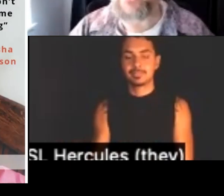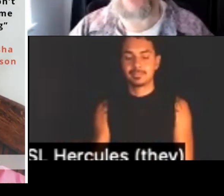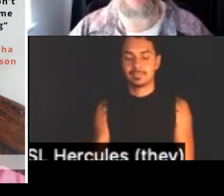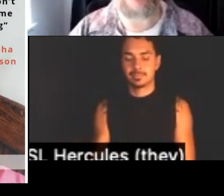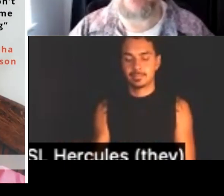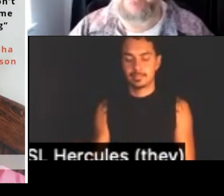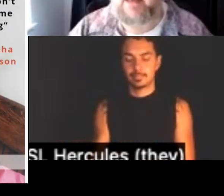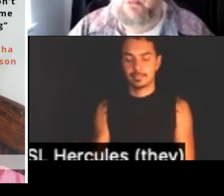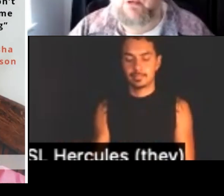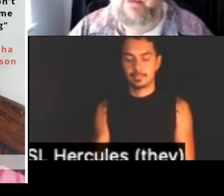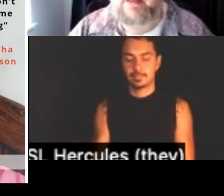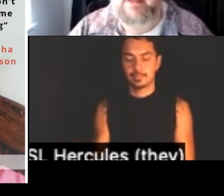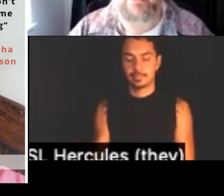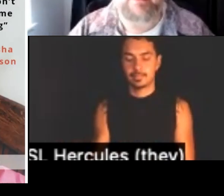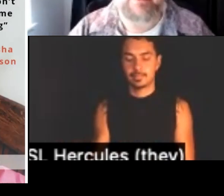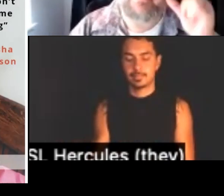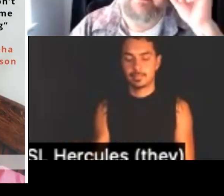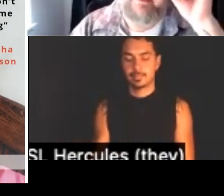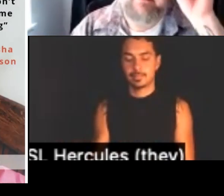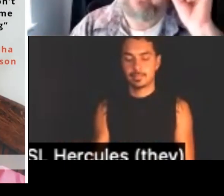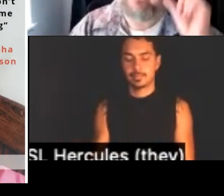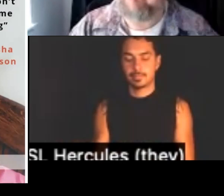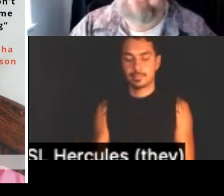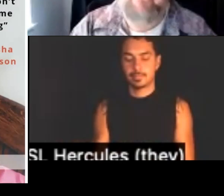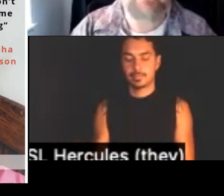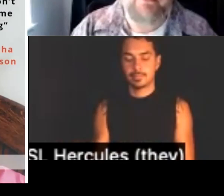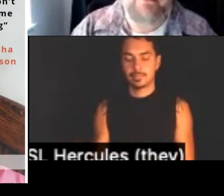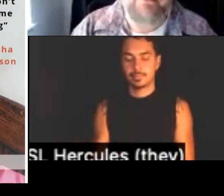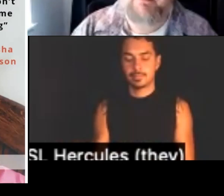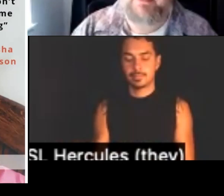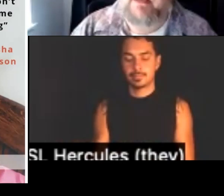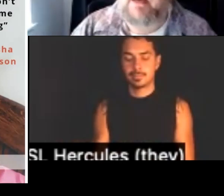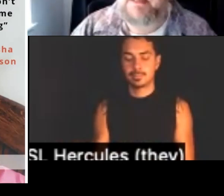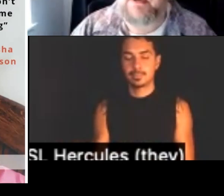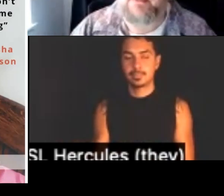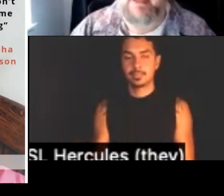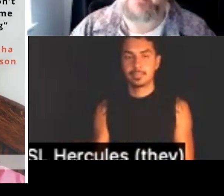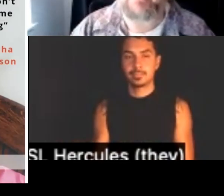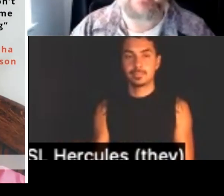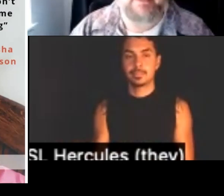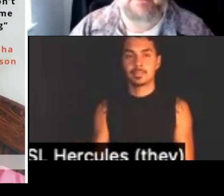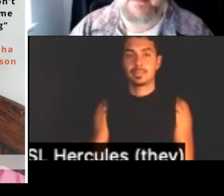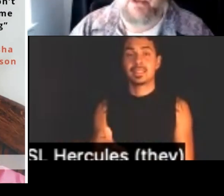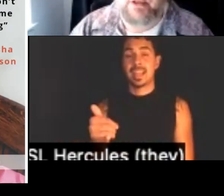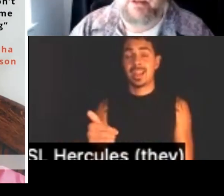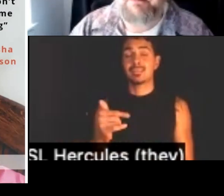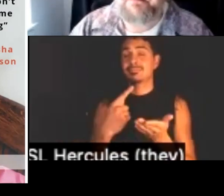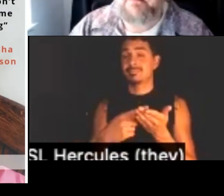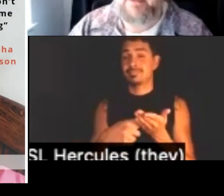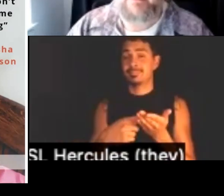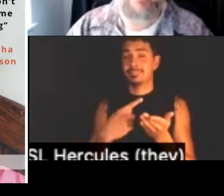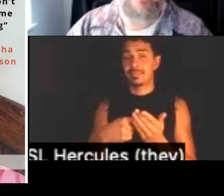there used to be a lot more of it than there is today, but folks are still being hospitalized against their will